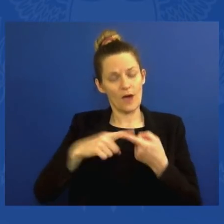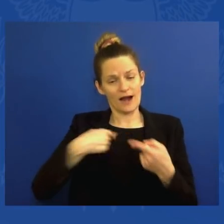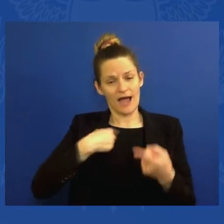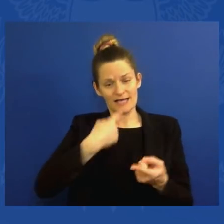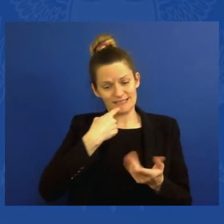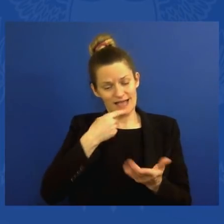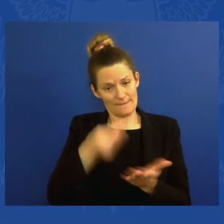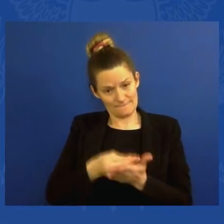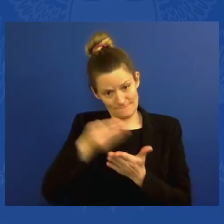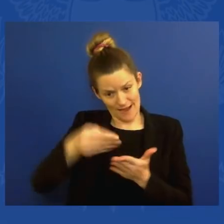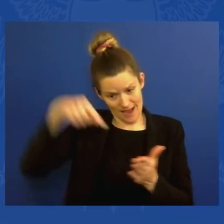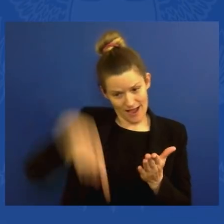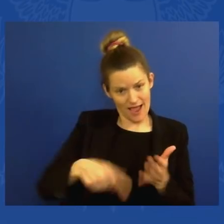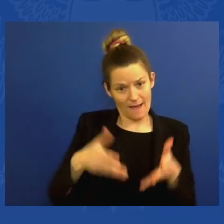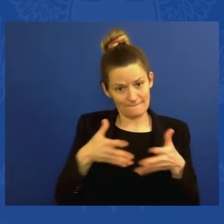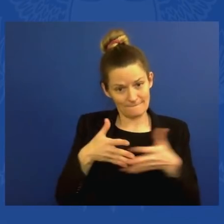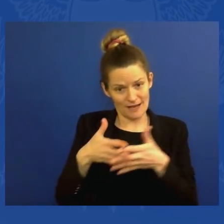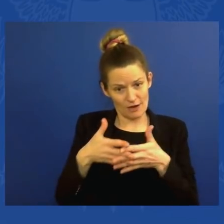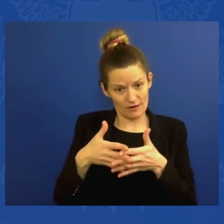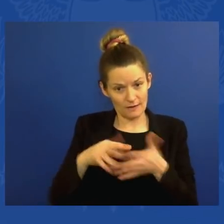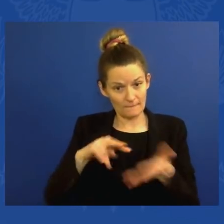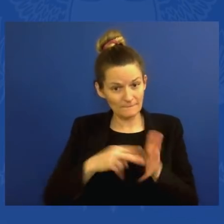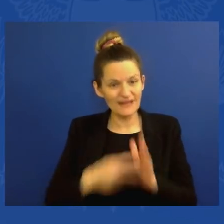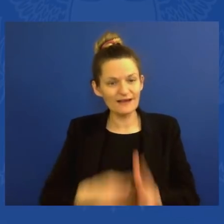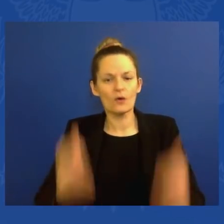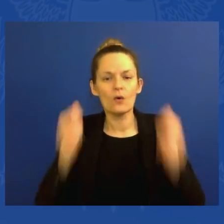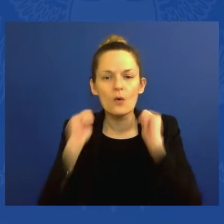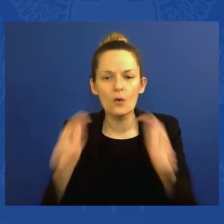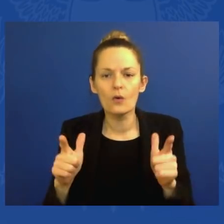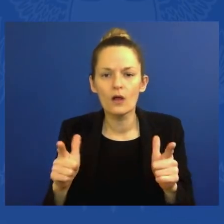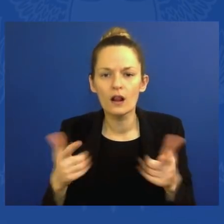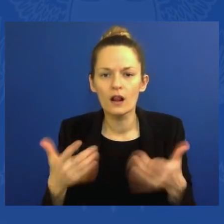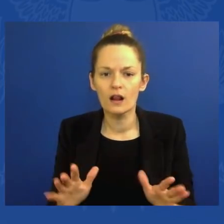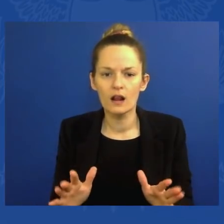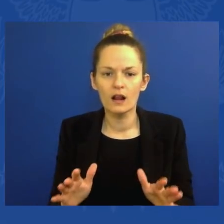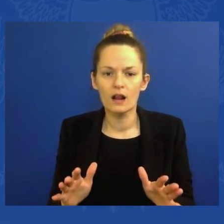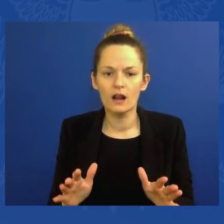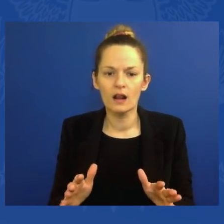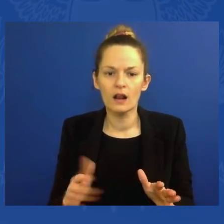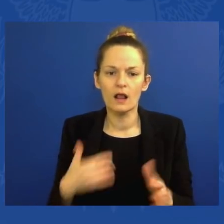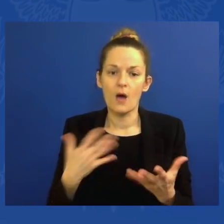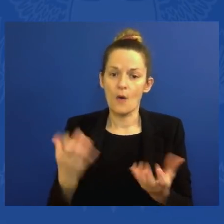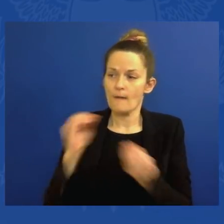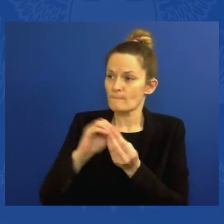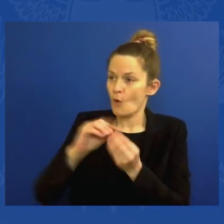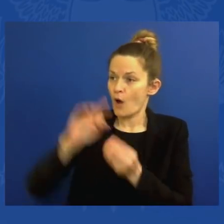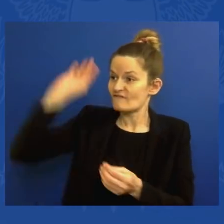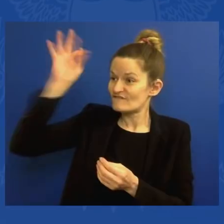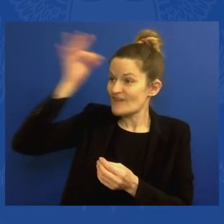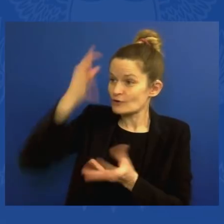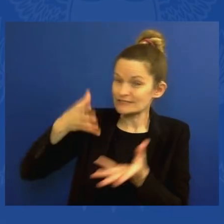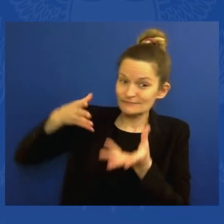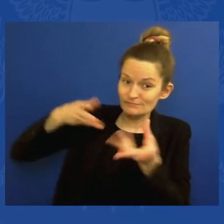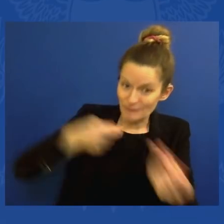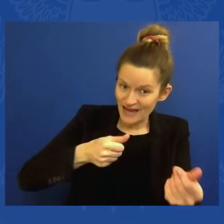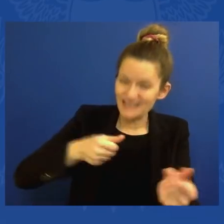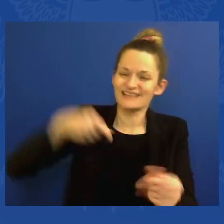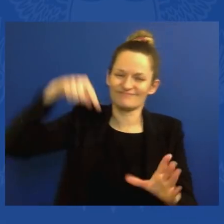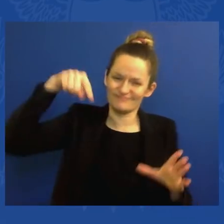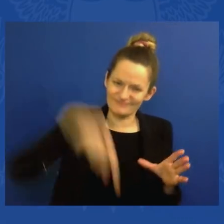I want to increase the share of federal spending on goods and services that goes to small businesses in America -- the backbone of our country.